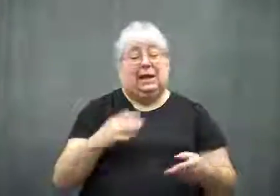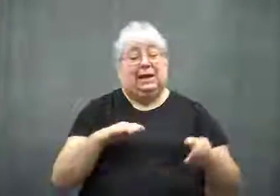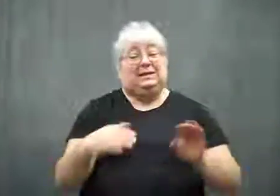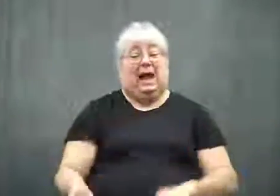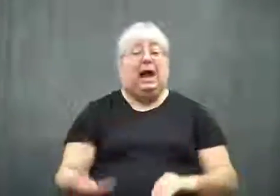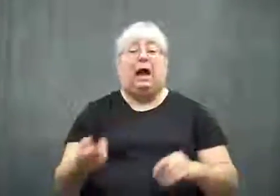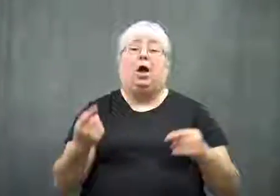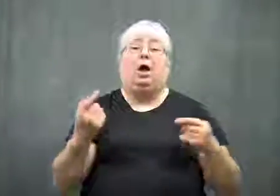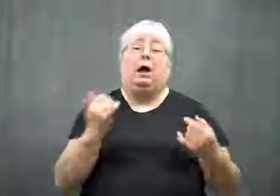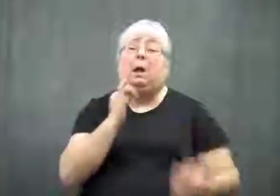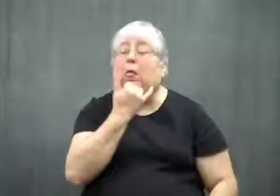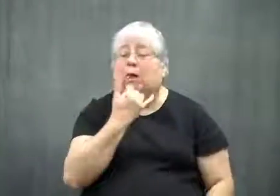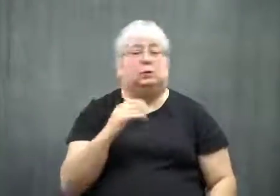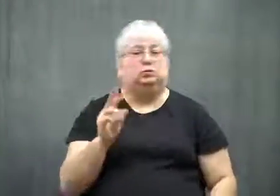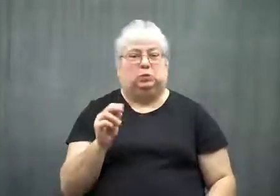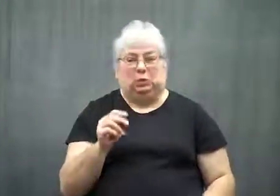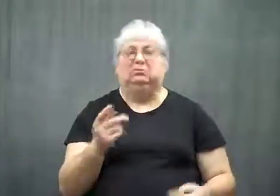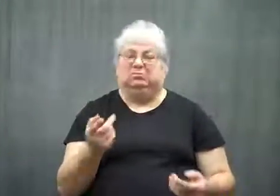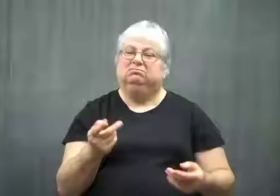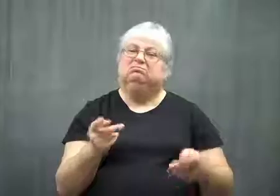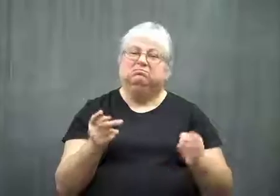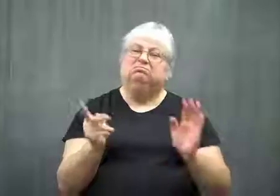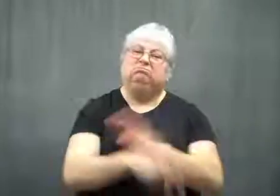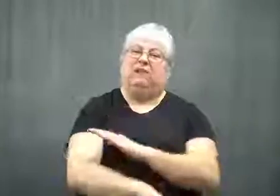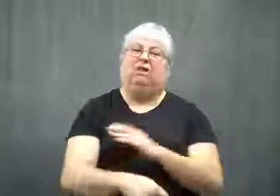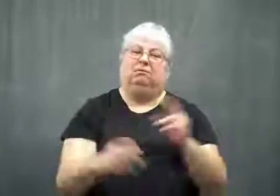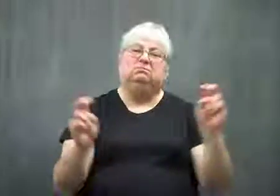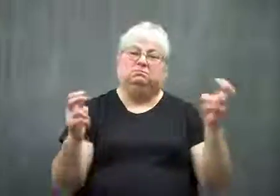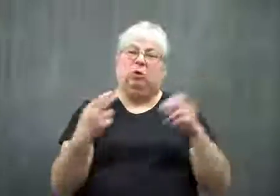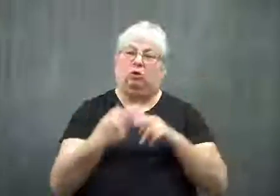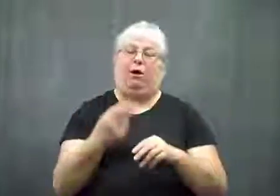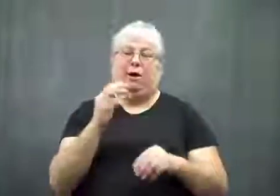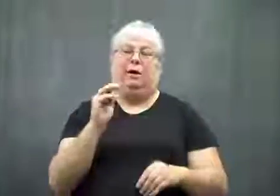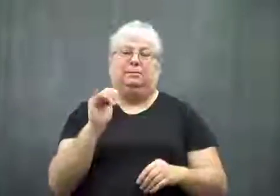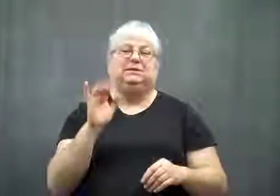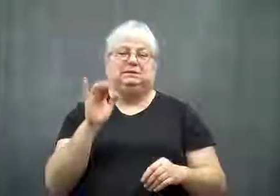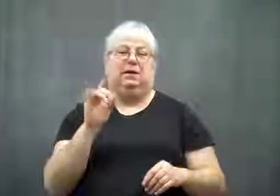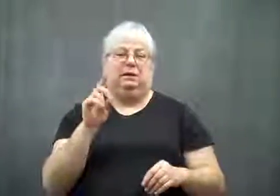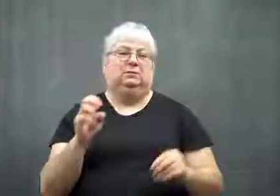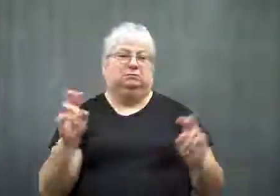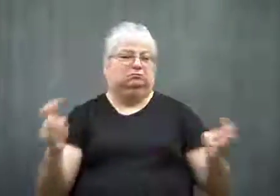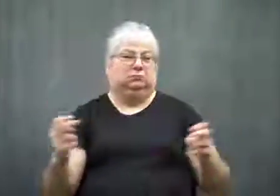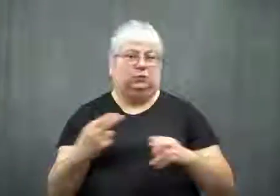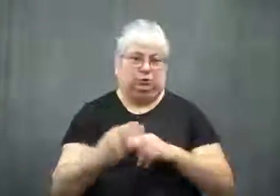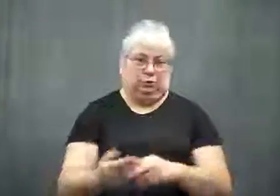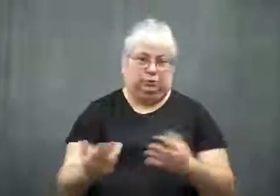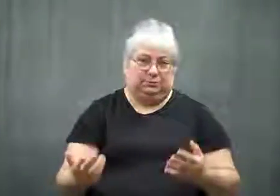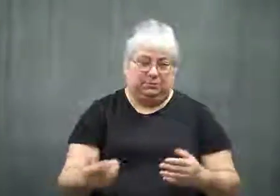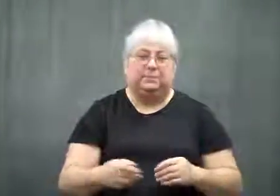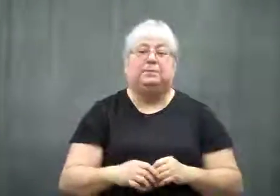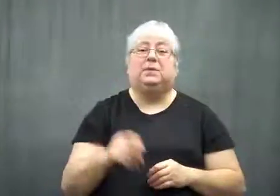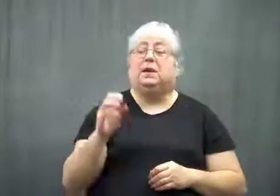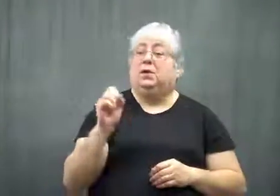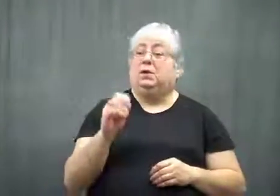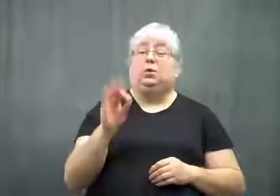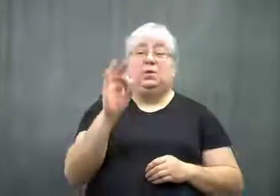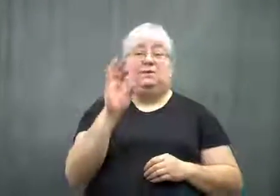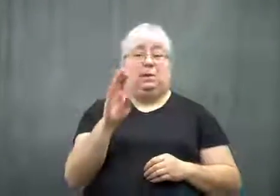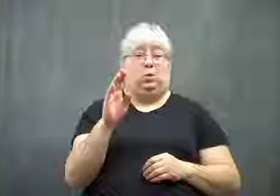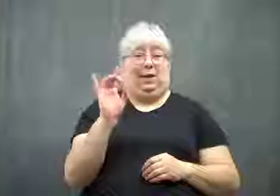He categorized the death as a homicide, not an accident.